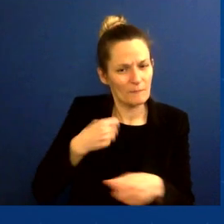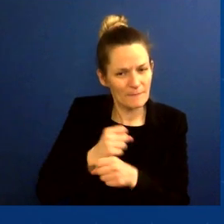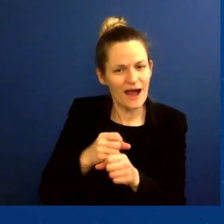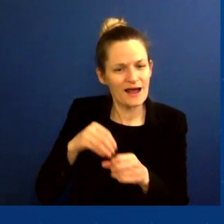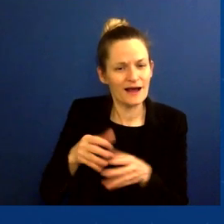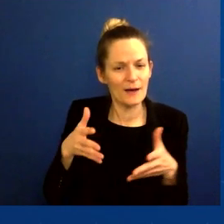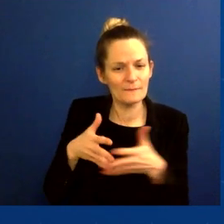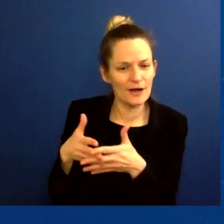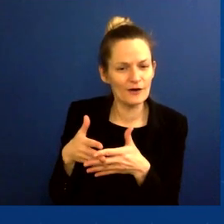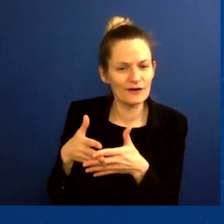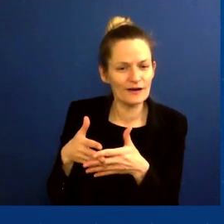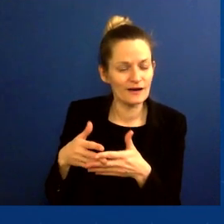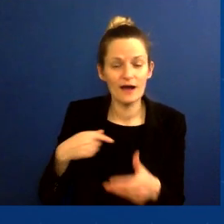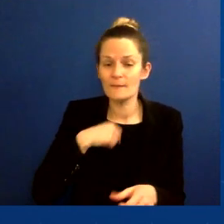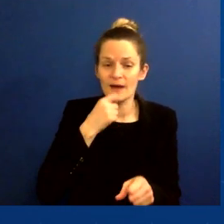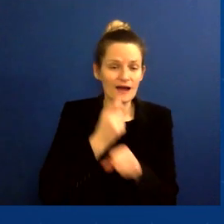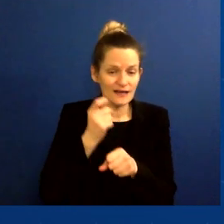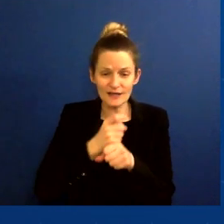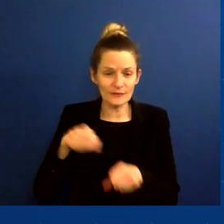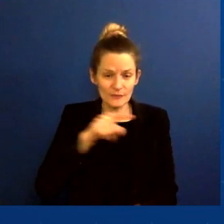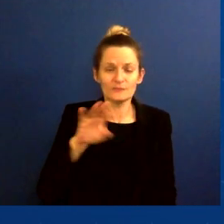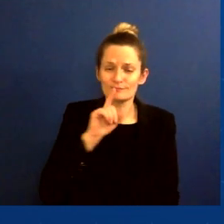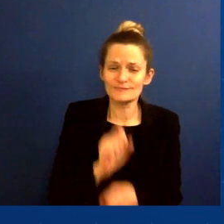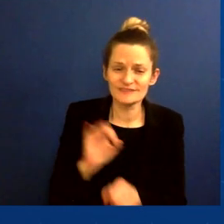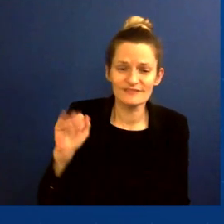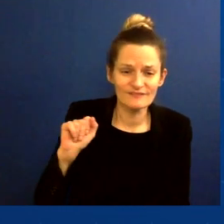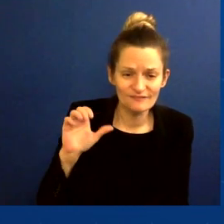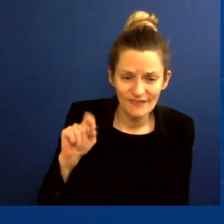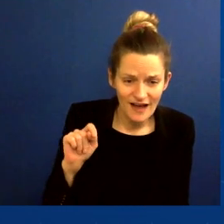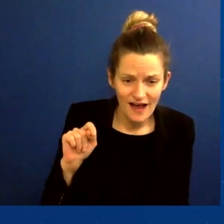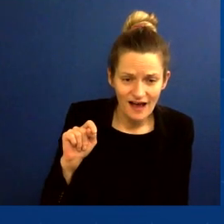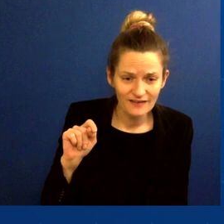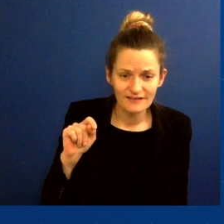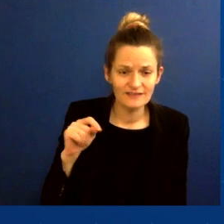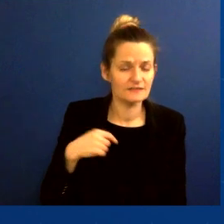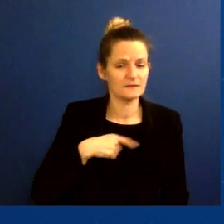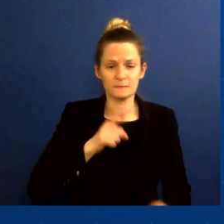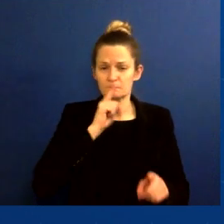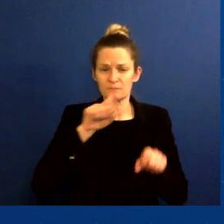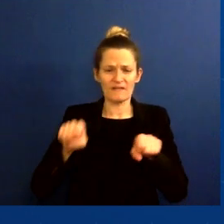It's not a violation of any international laws either. What we're talking about here,